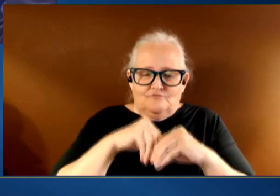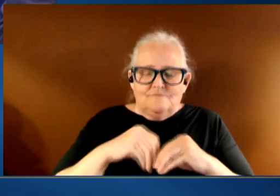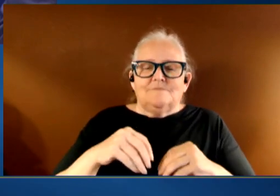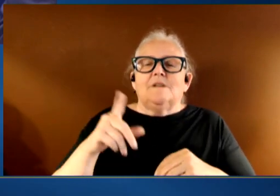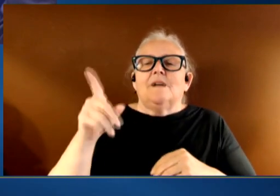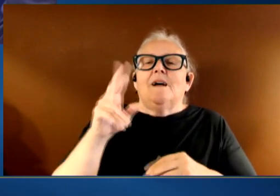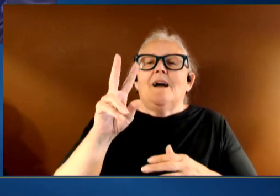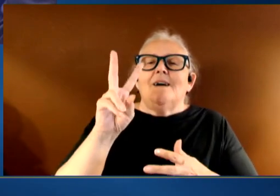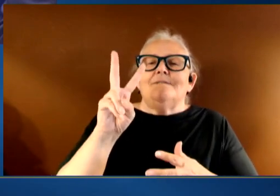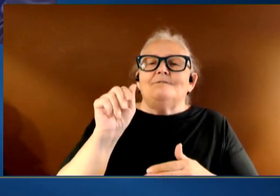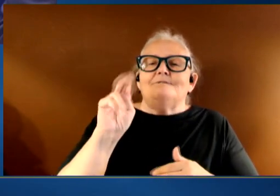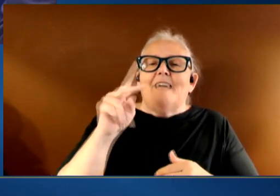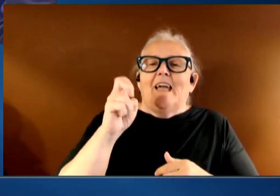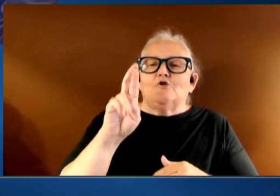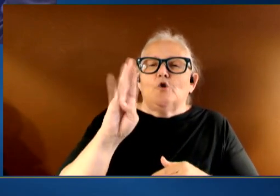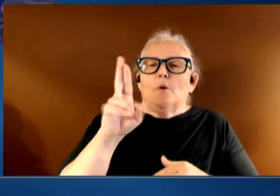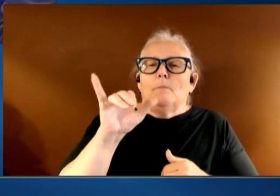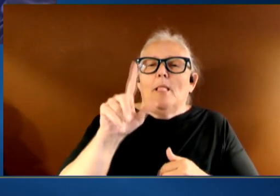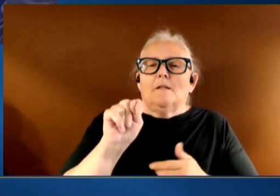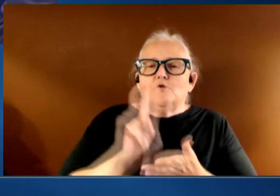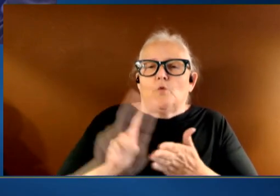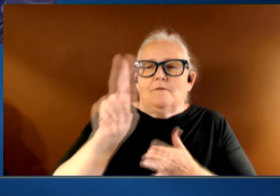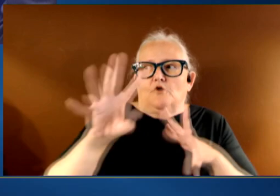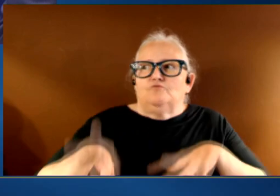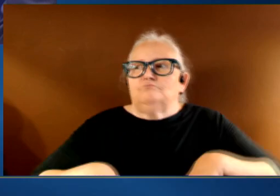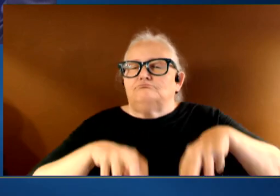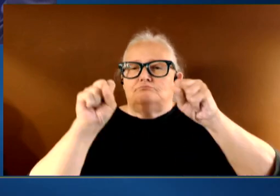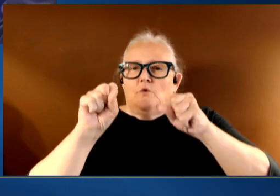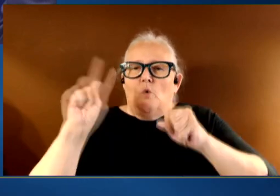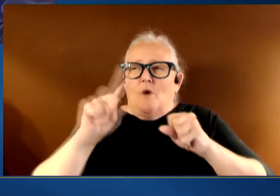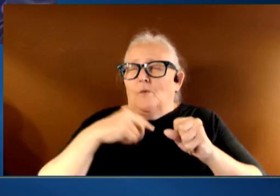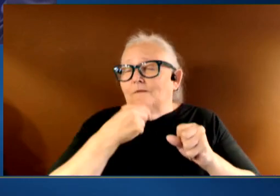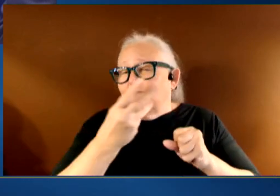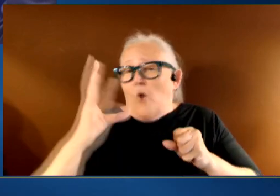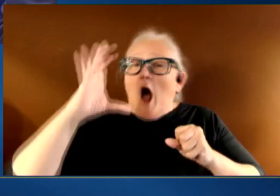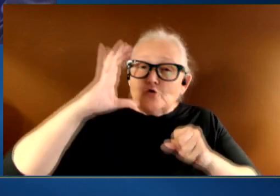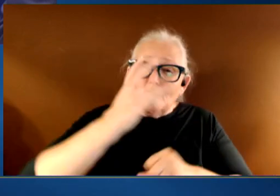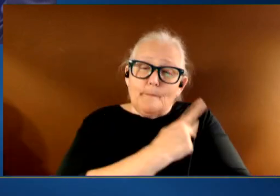where we're enrolling hundreds of patients with sickle cell disease, where we can really see